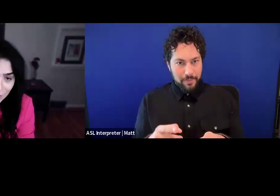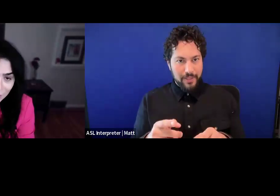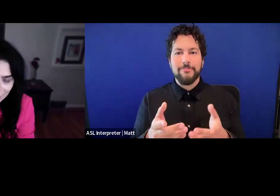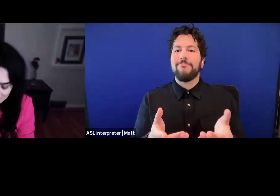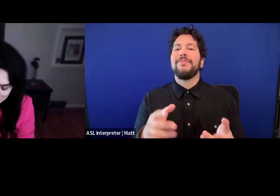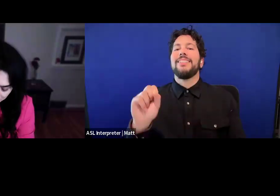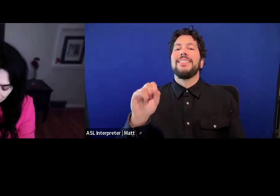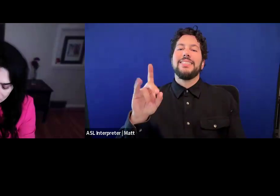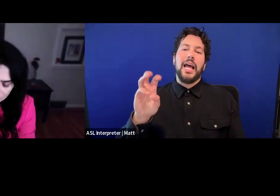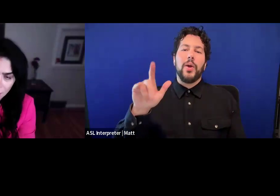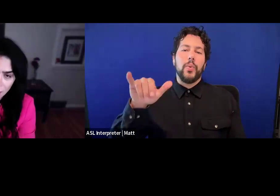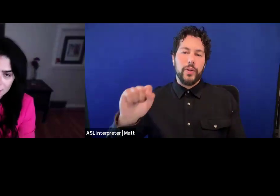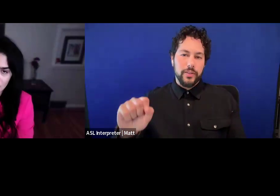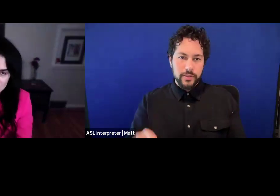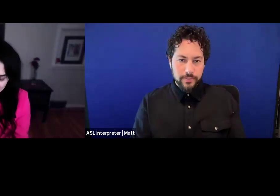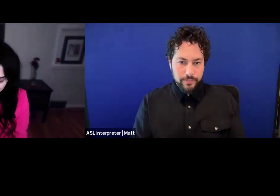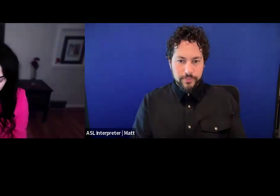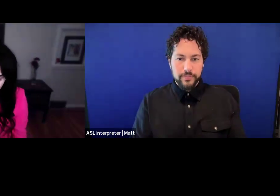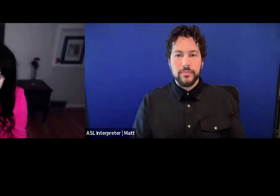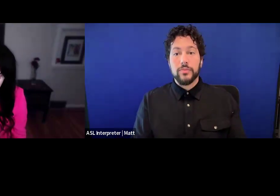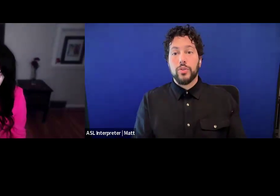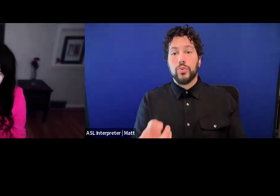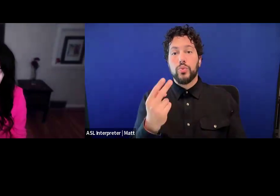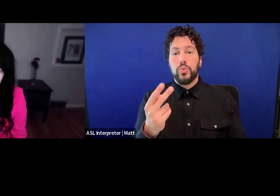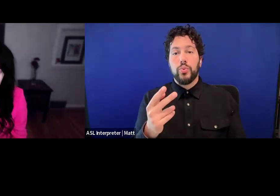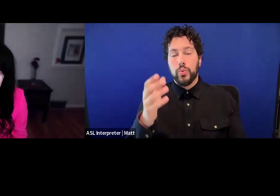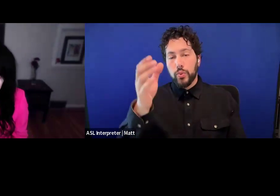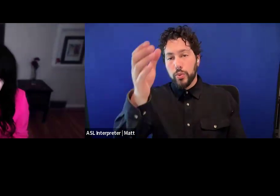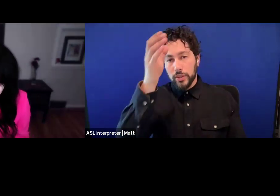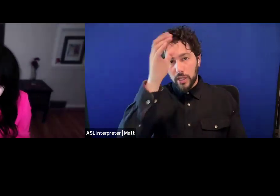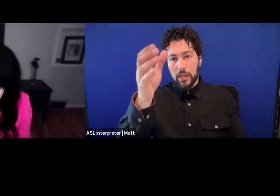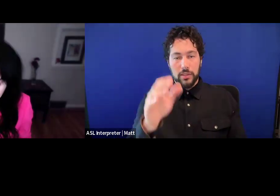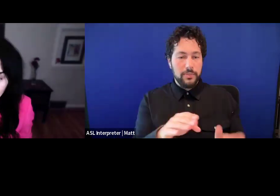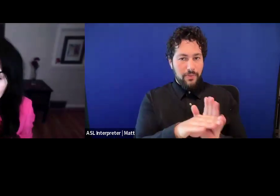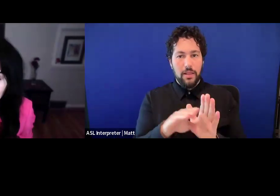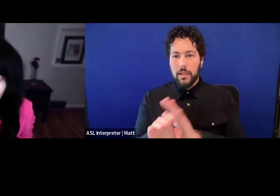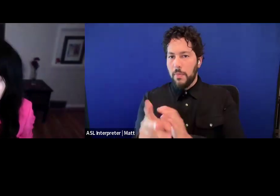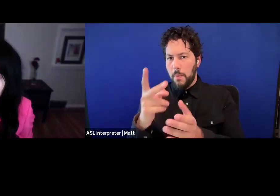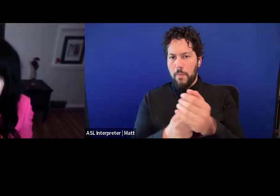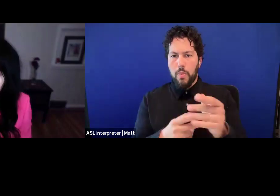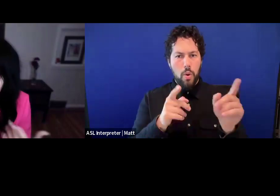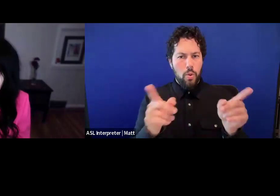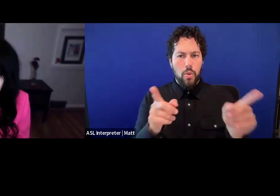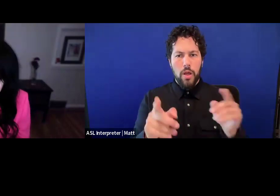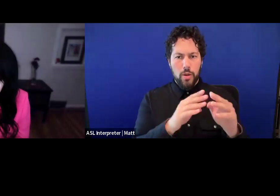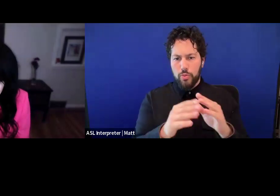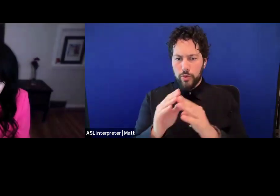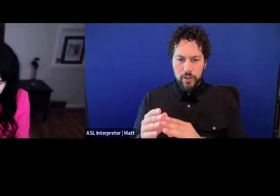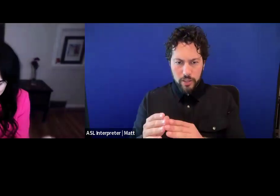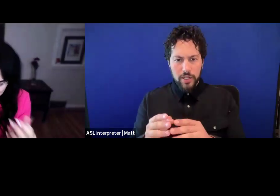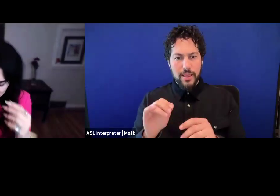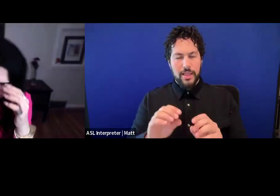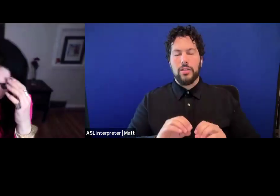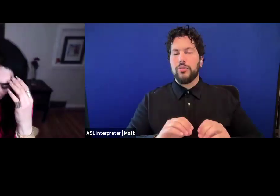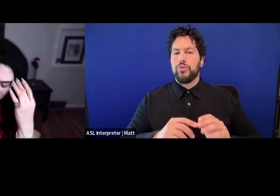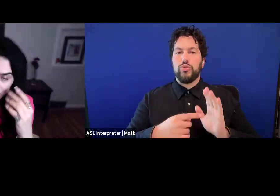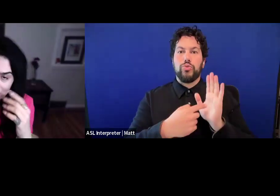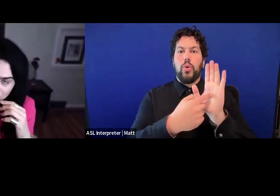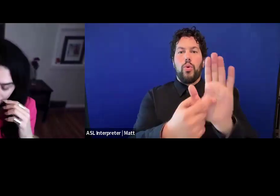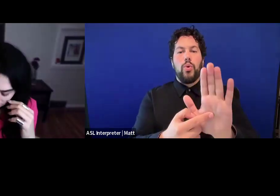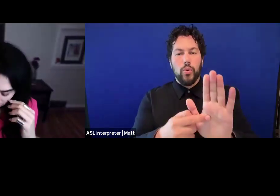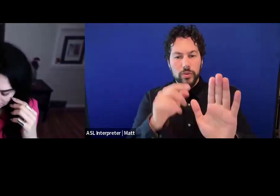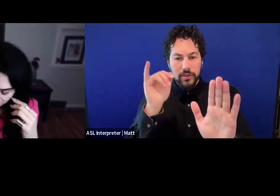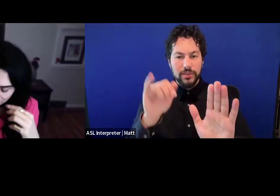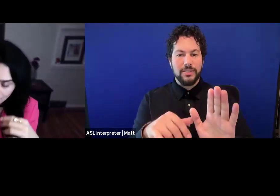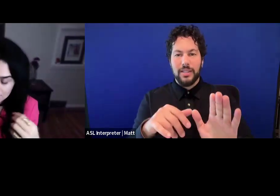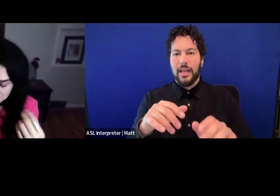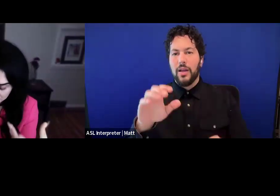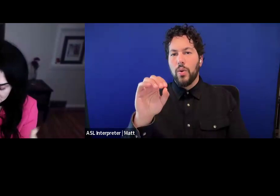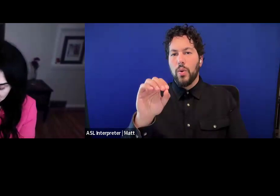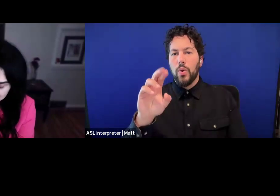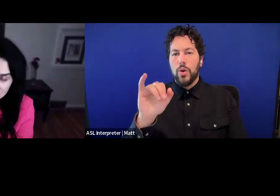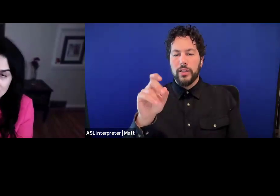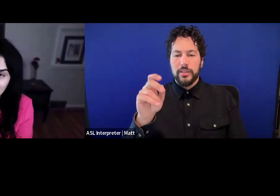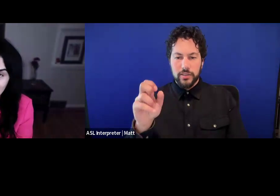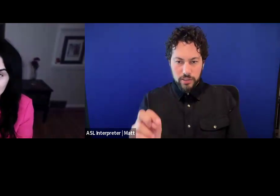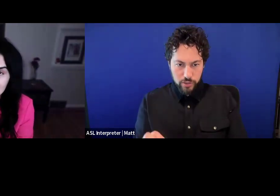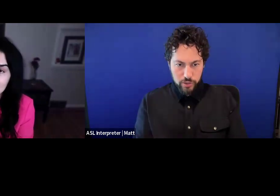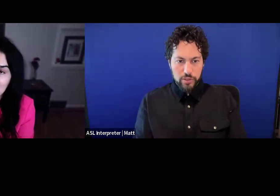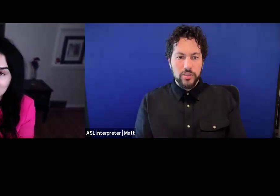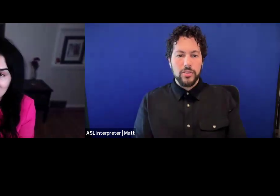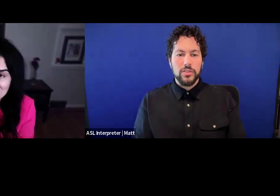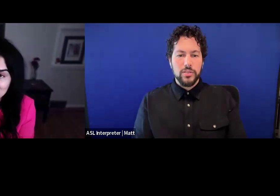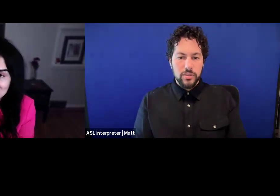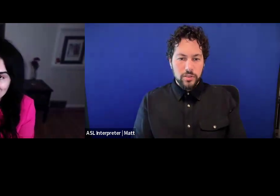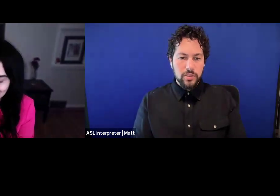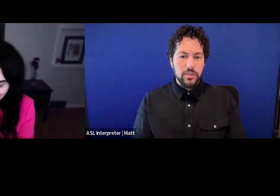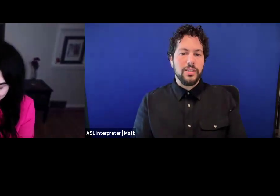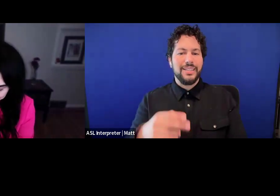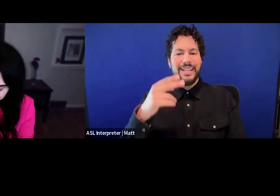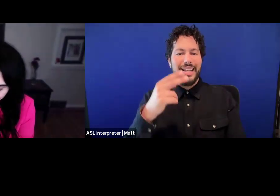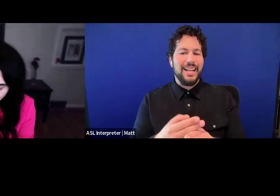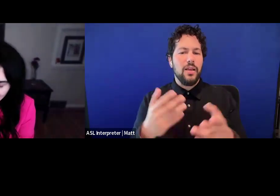Next, two concepts developed within these communities illuminate these orientation, sideways orientation. In travesty communities, this orientation is named transversalidad.